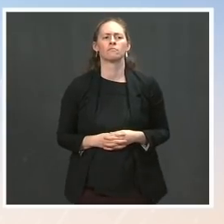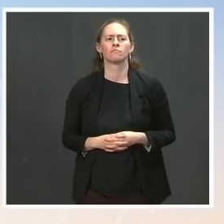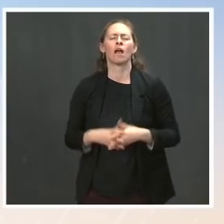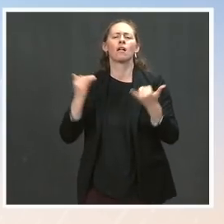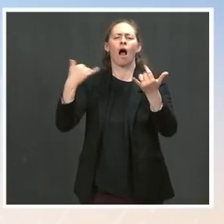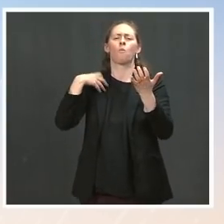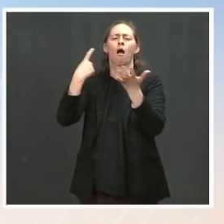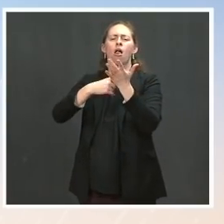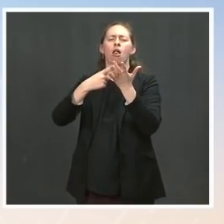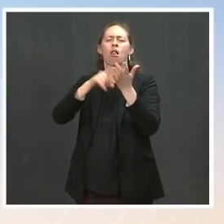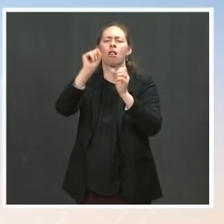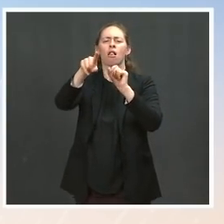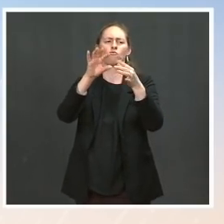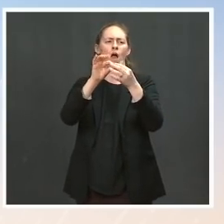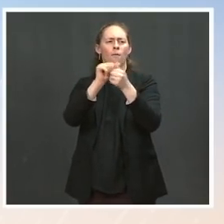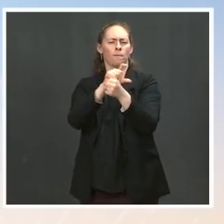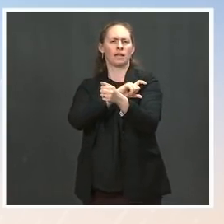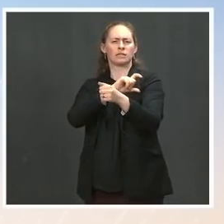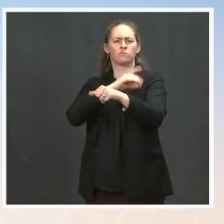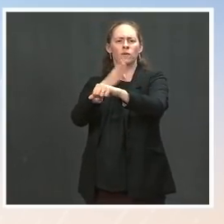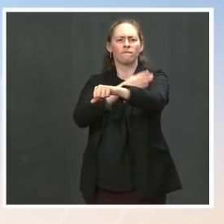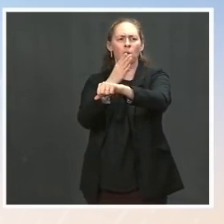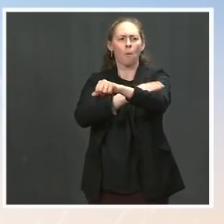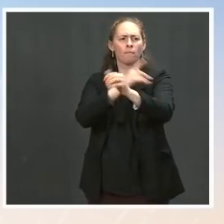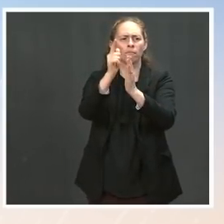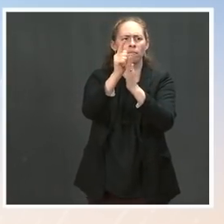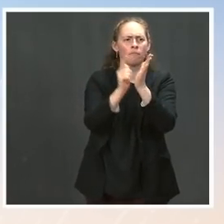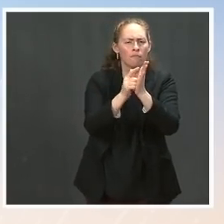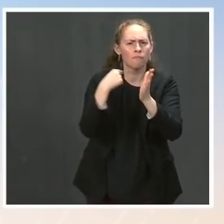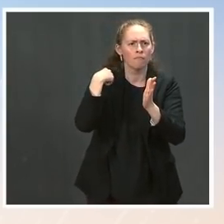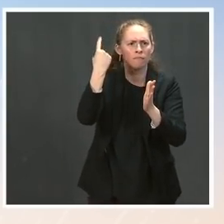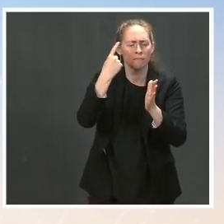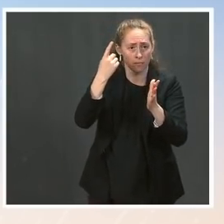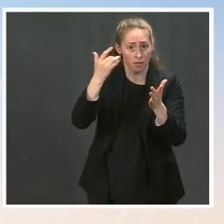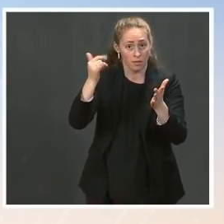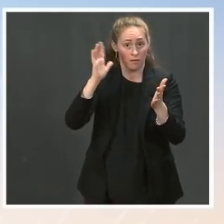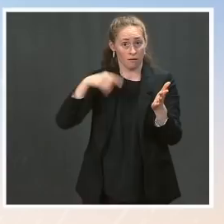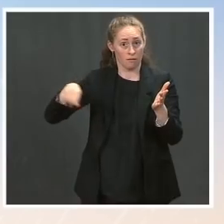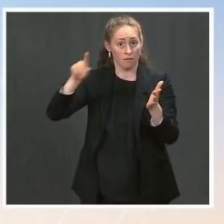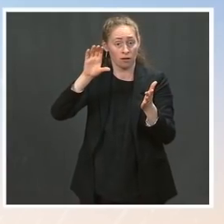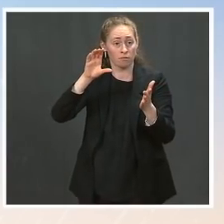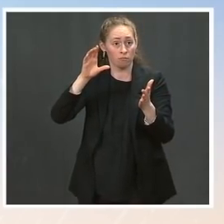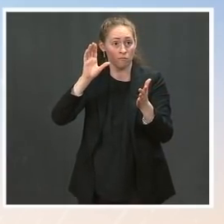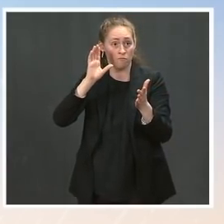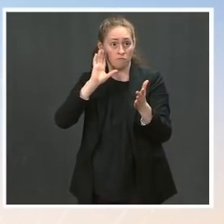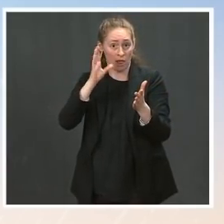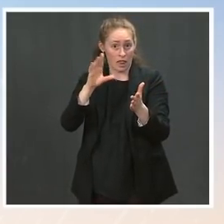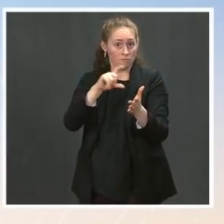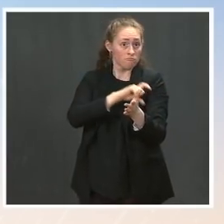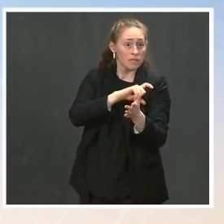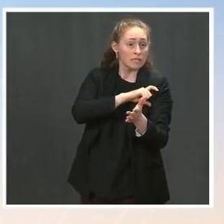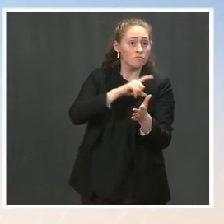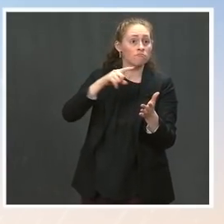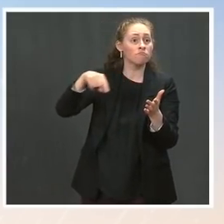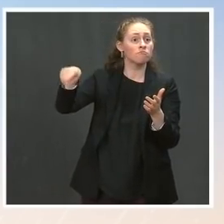that the President is meeting with the CDC tomorrow. Is police reform going to be the topic of discussion? Criminal justice reform? What exactly will they be discussing?